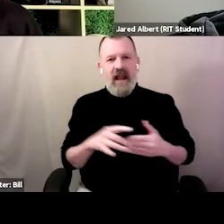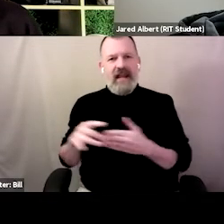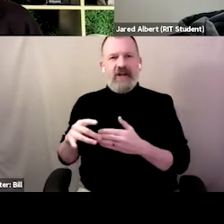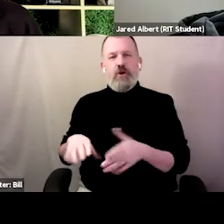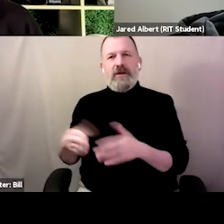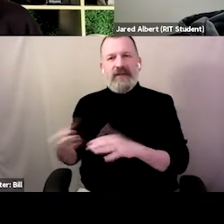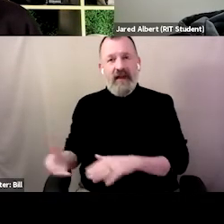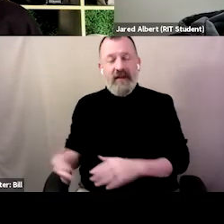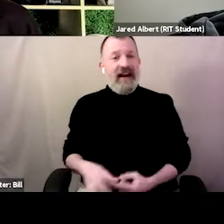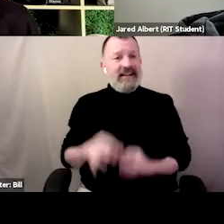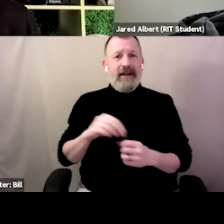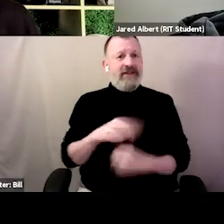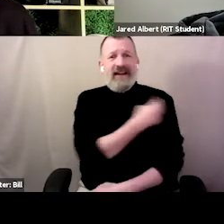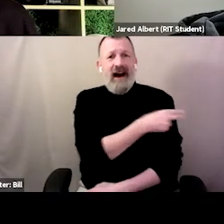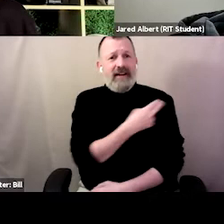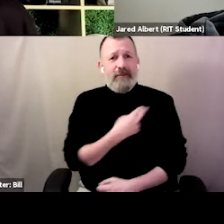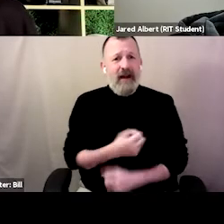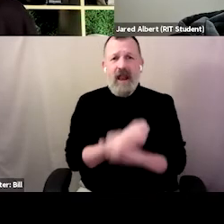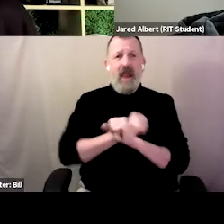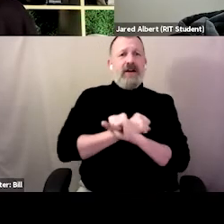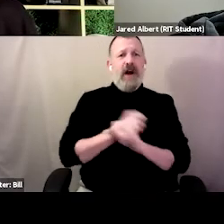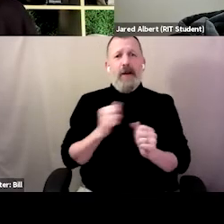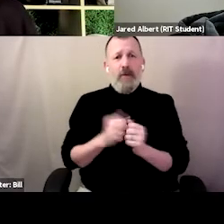with ransomware is hospitals depend on electronic healthcare records. I mean,